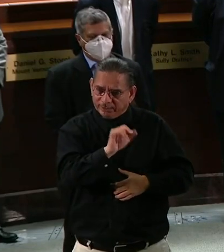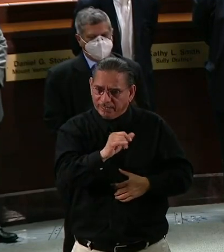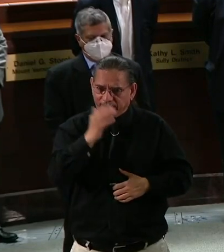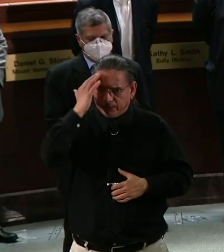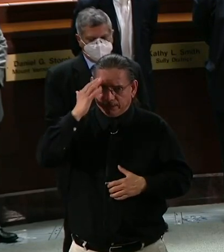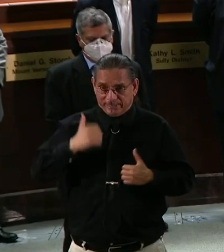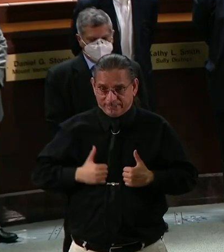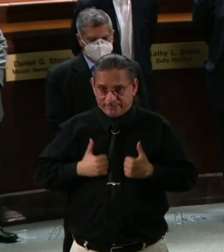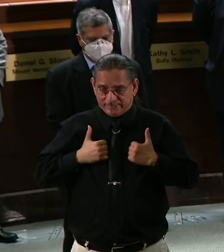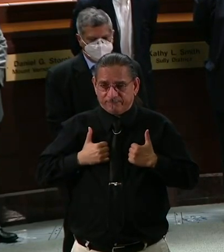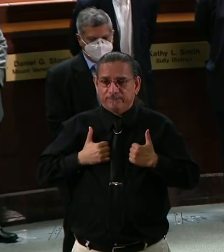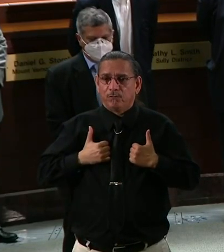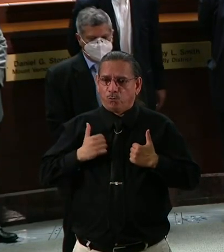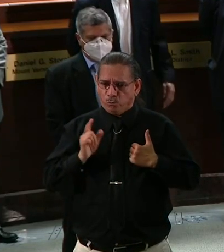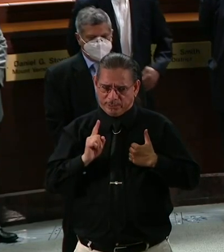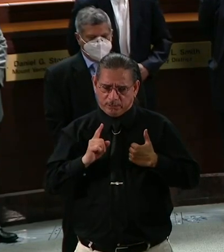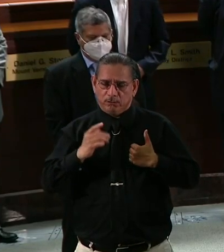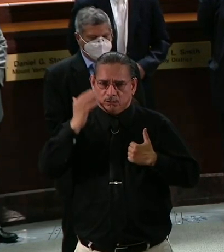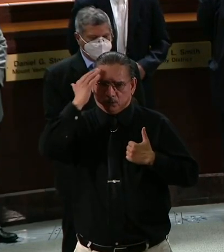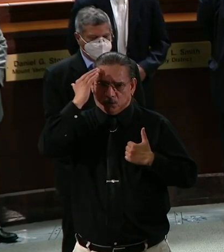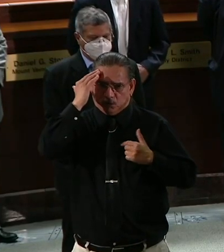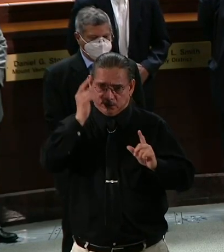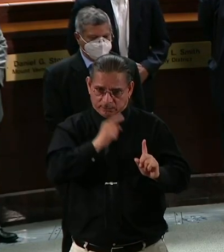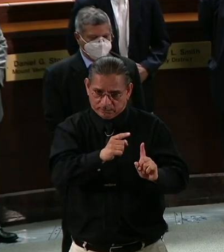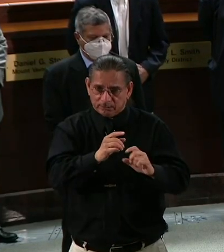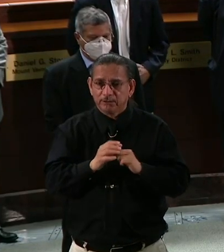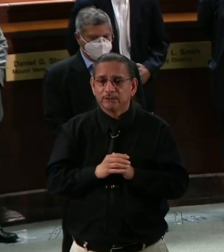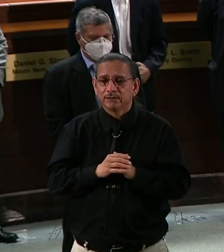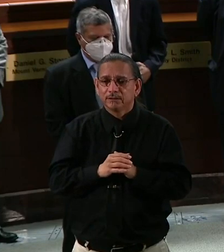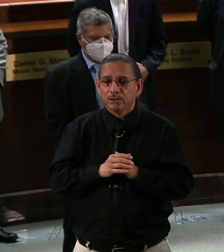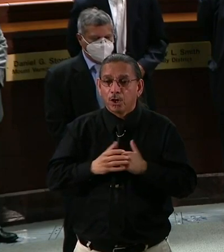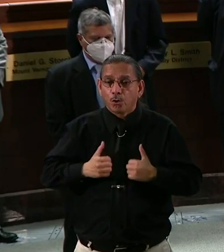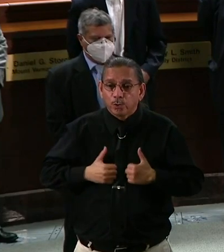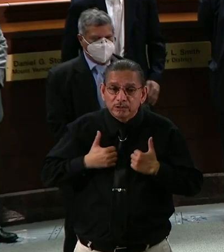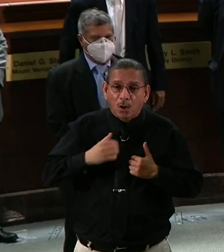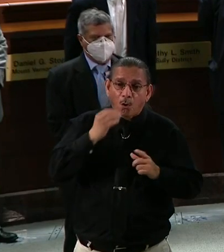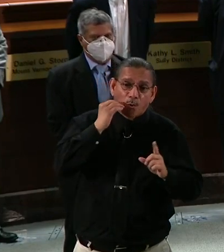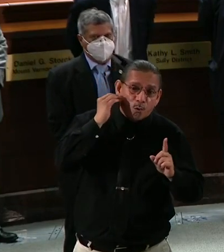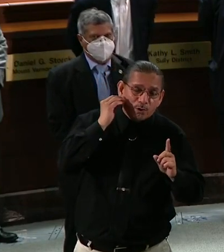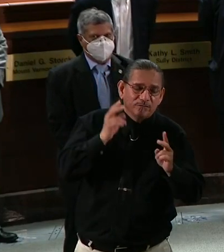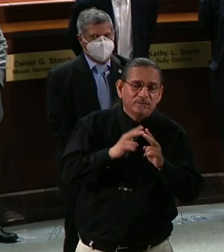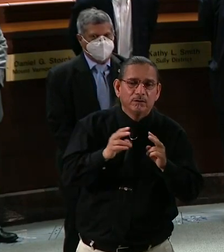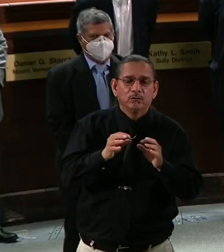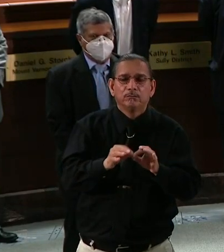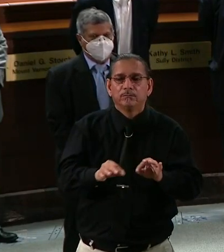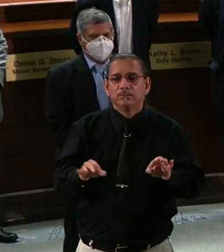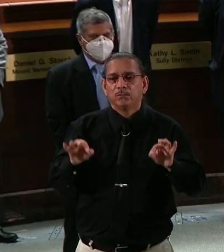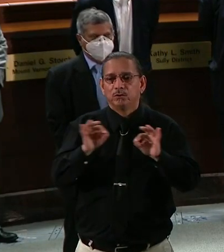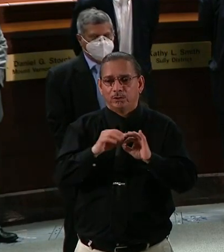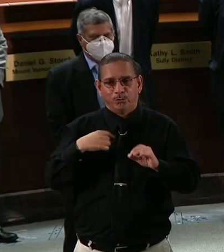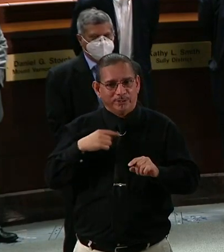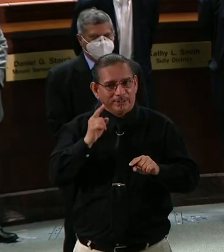ENTIRELY HE KNOW THEY LOVE HE BY **** LOOSEN UP AND BUT